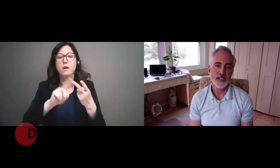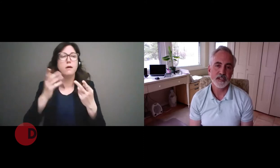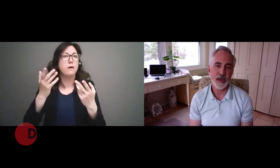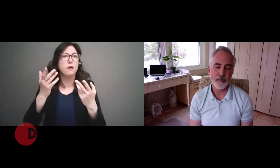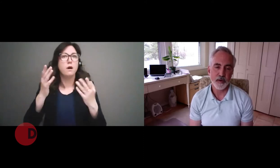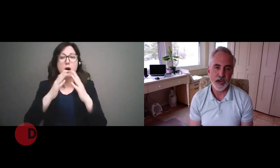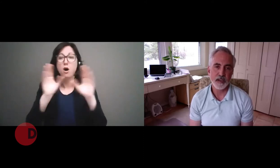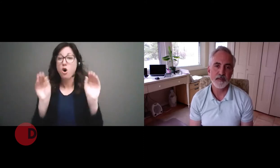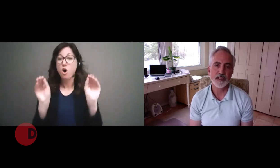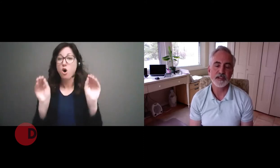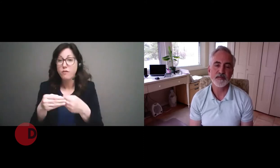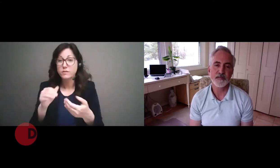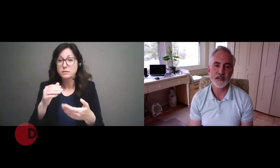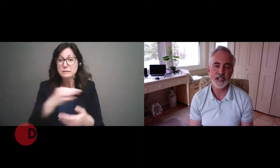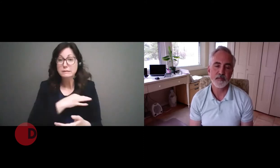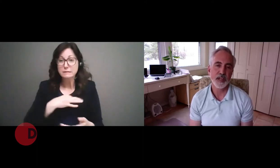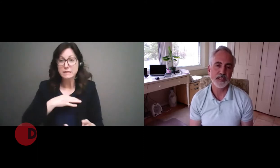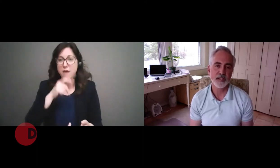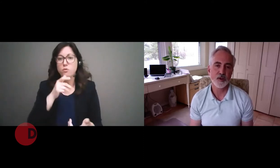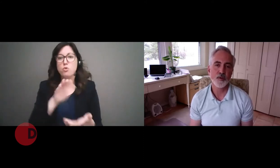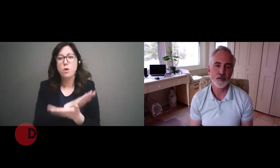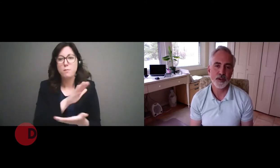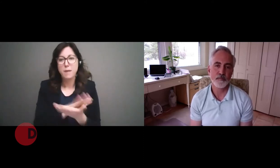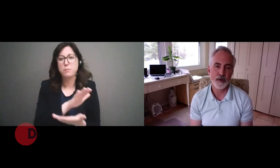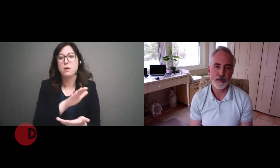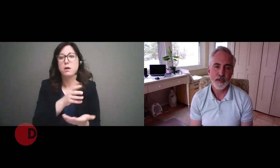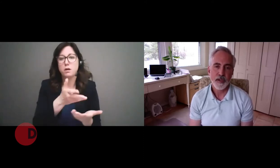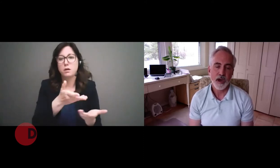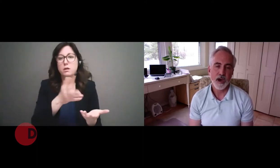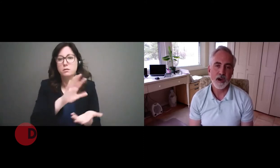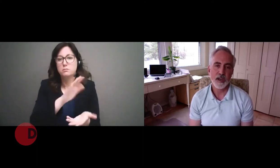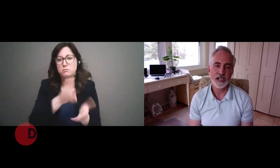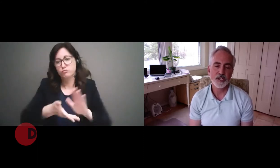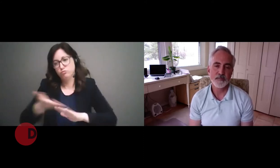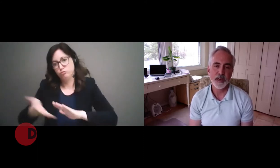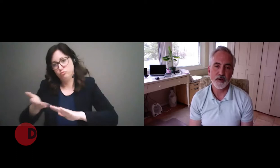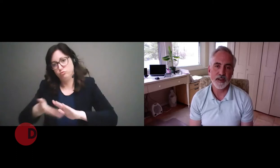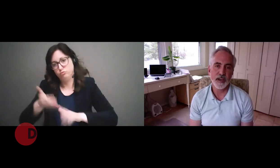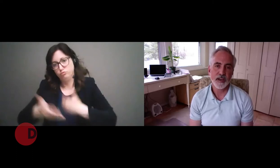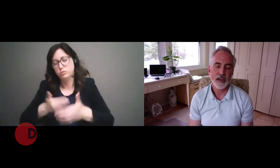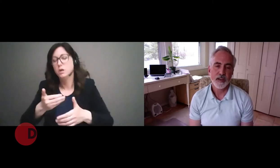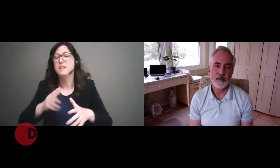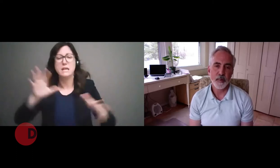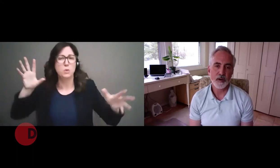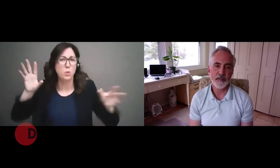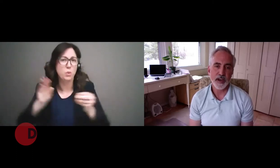office staff to handle paperwork and operations are included in that number.